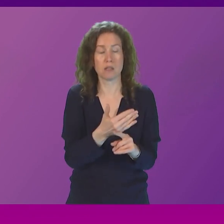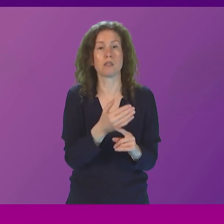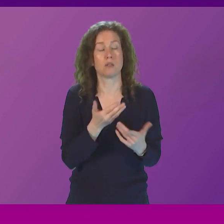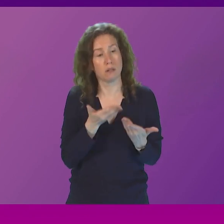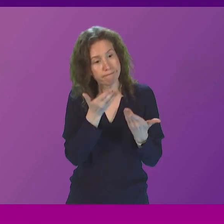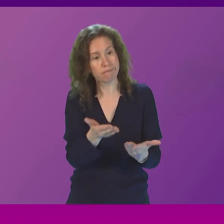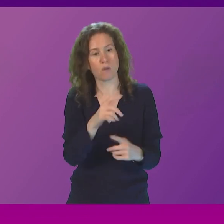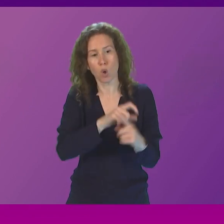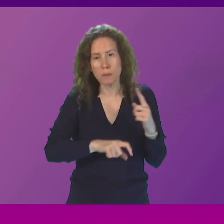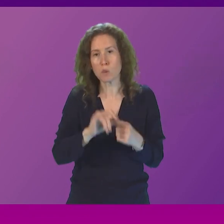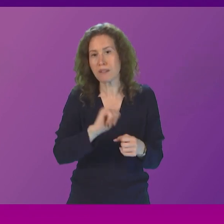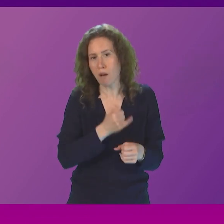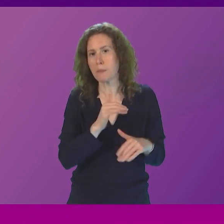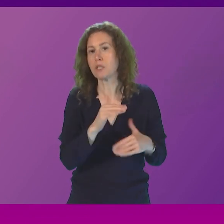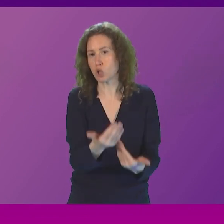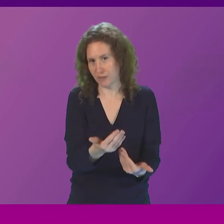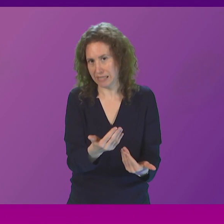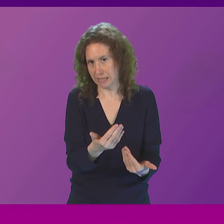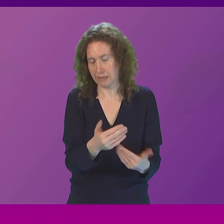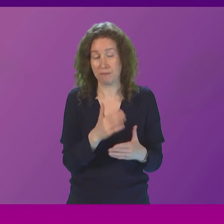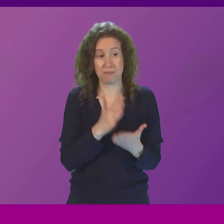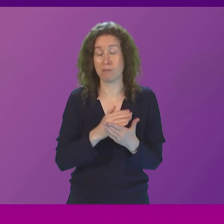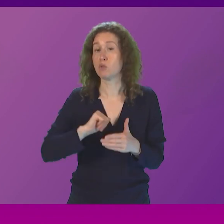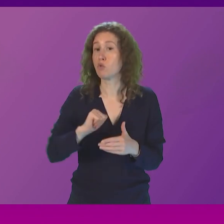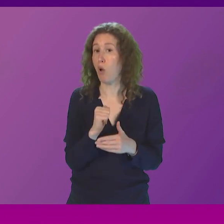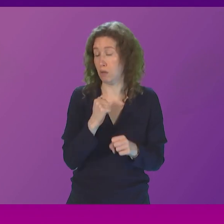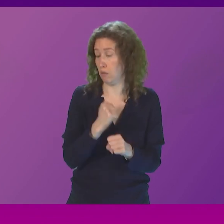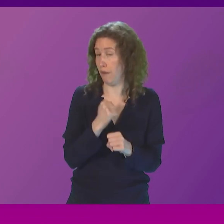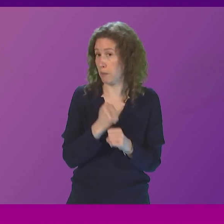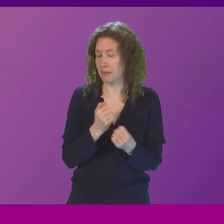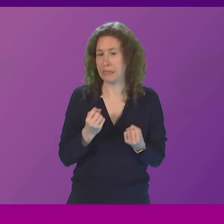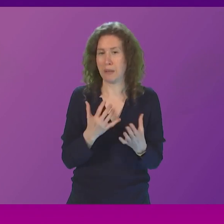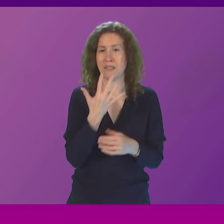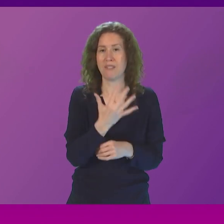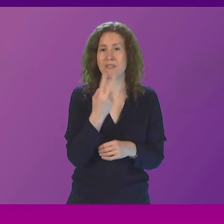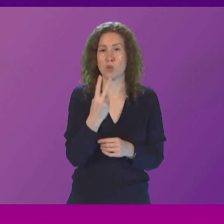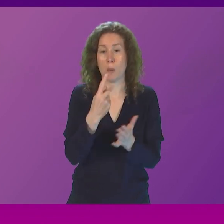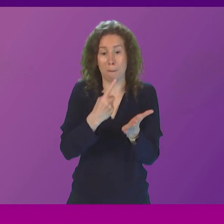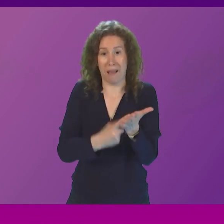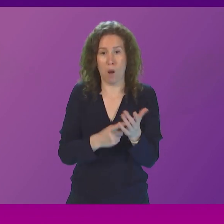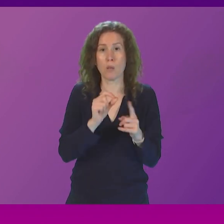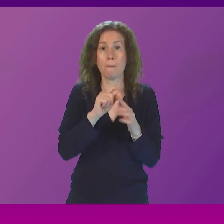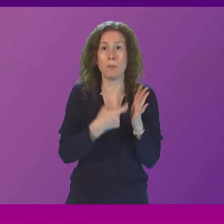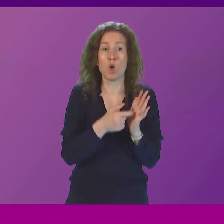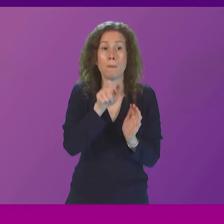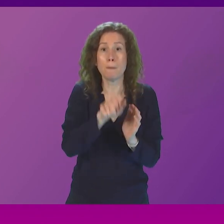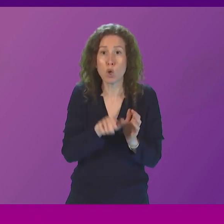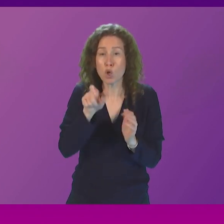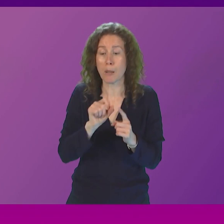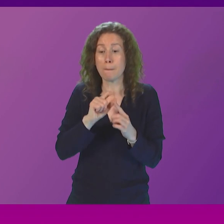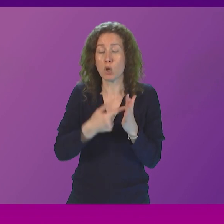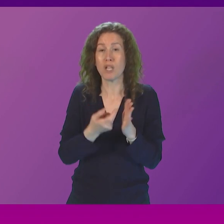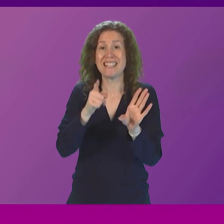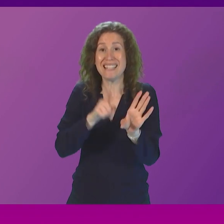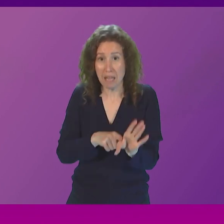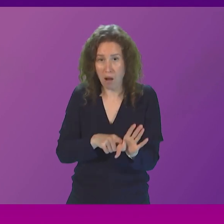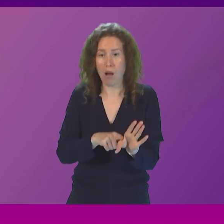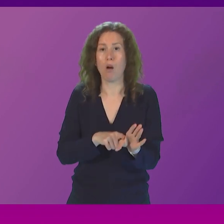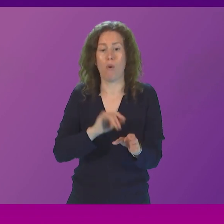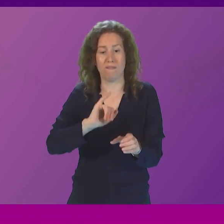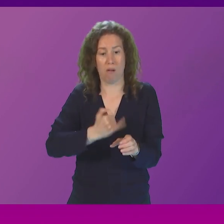In Scotland, the Government spends £52 per person per year on pharmaceutical services.